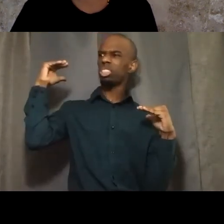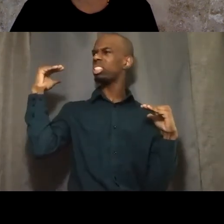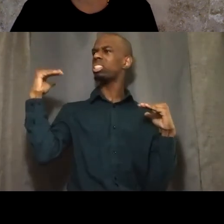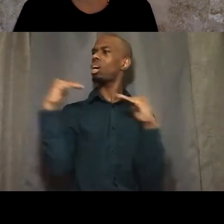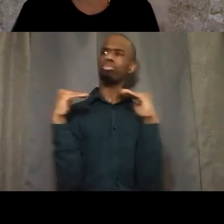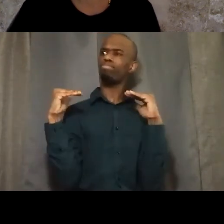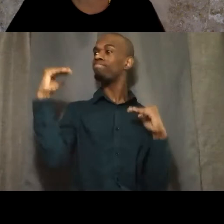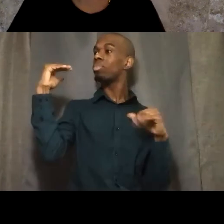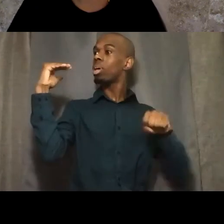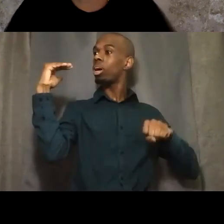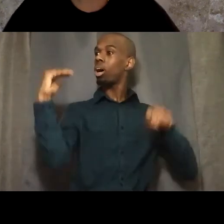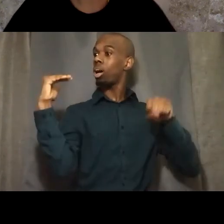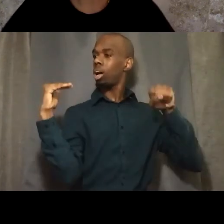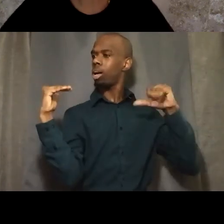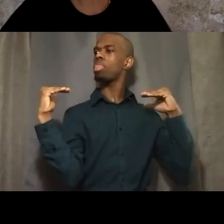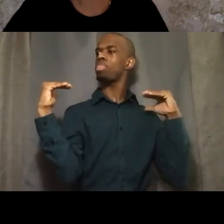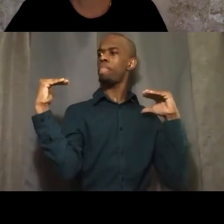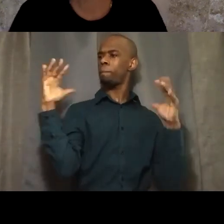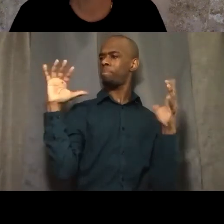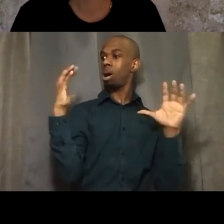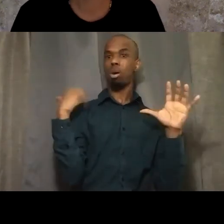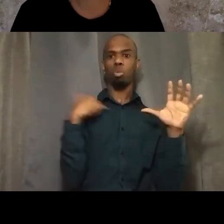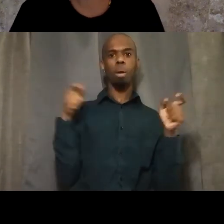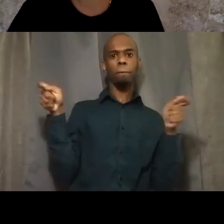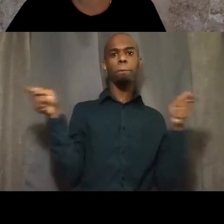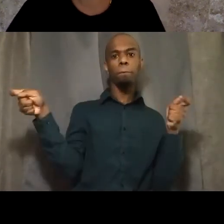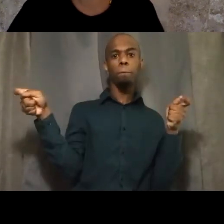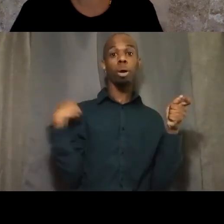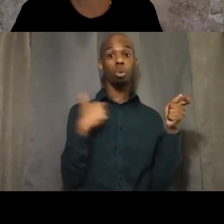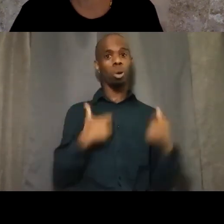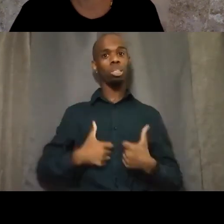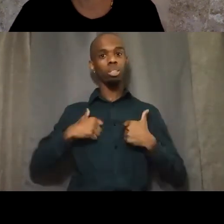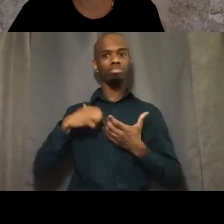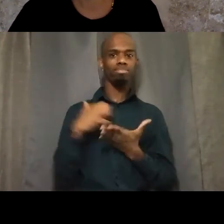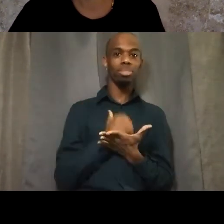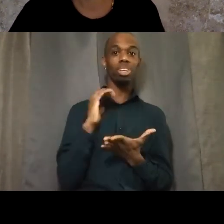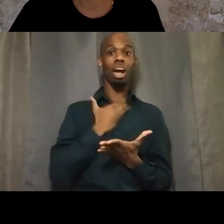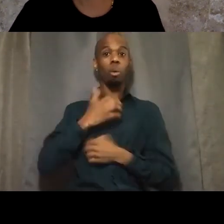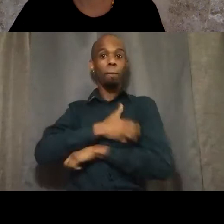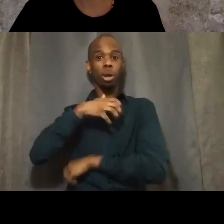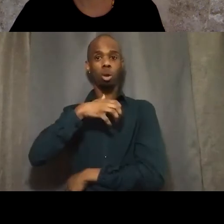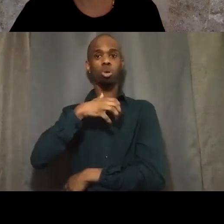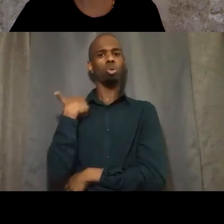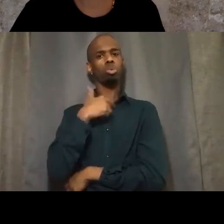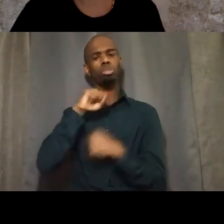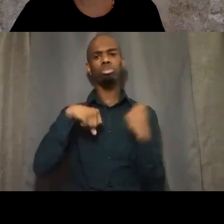To live in our power. To fund our own survival so we can thrive.